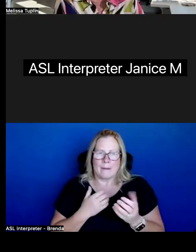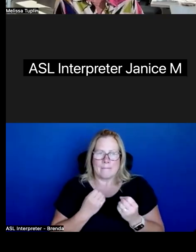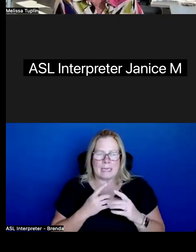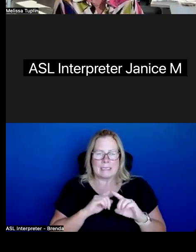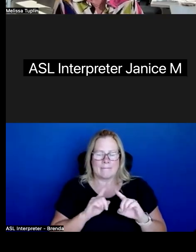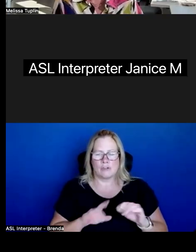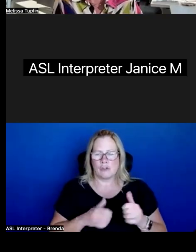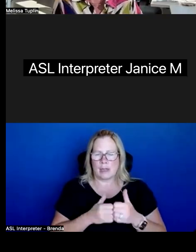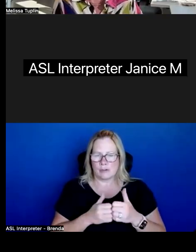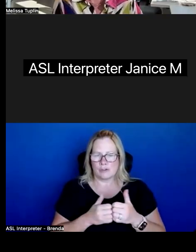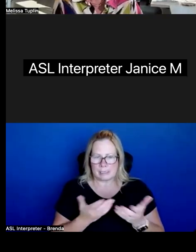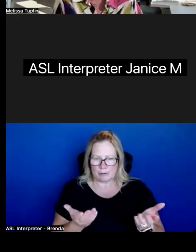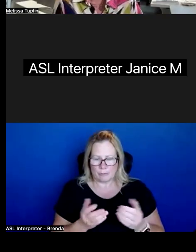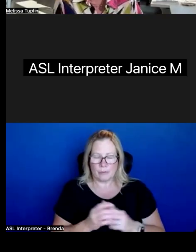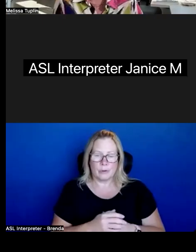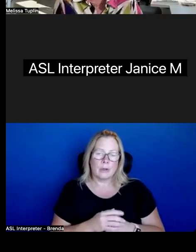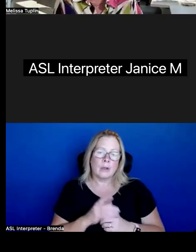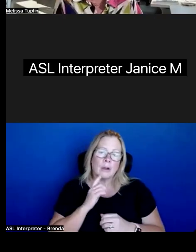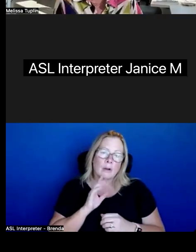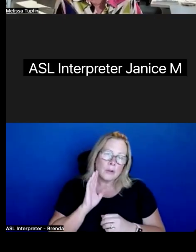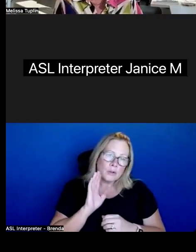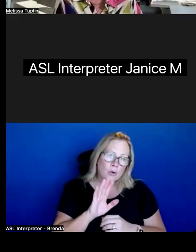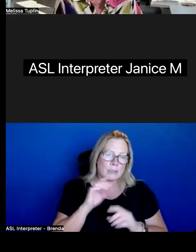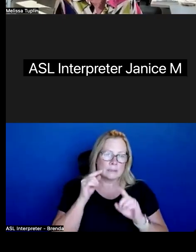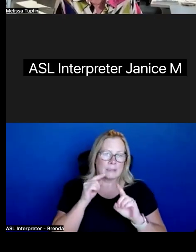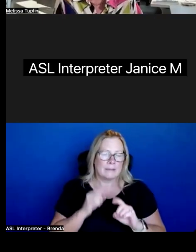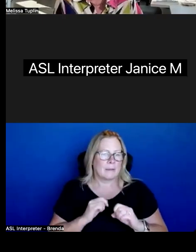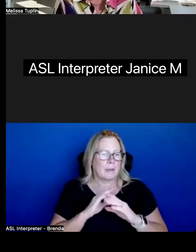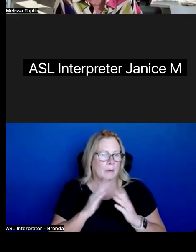In terms of goals and aspirations, again, remember we are not always looking for